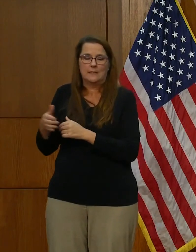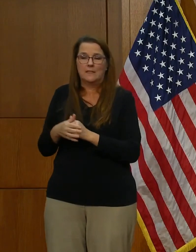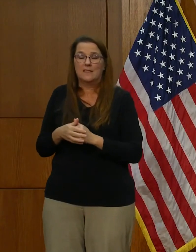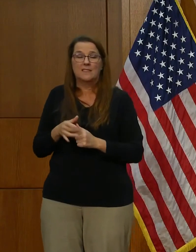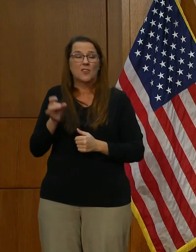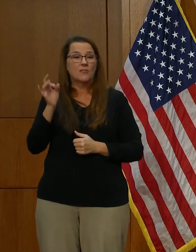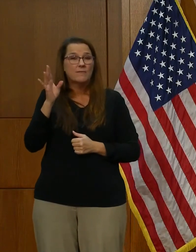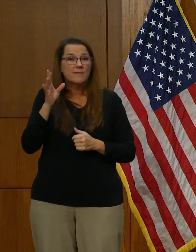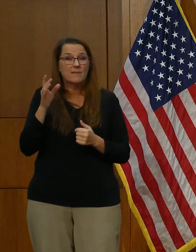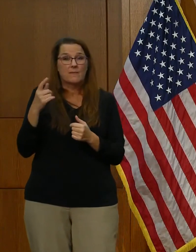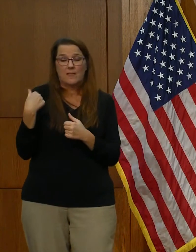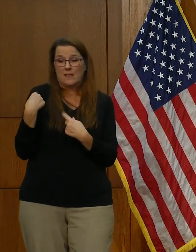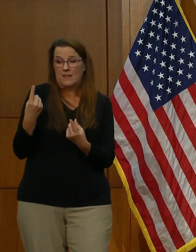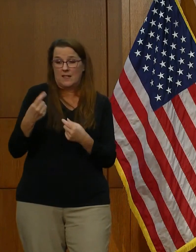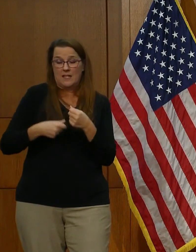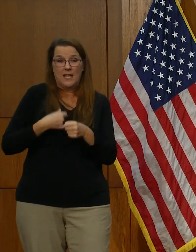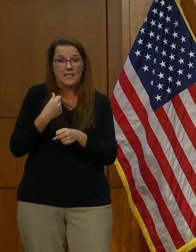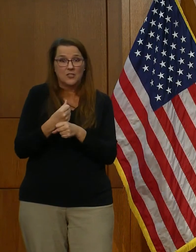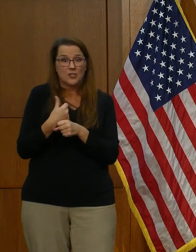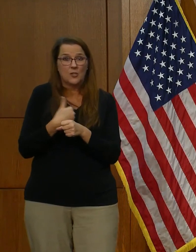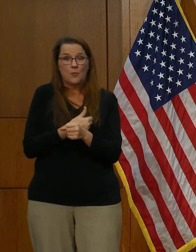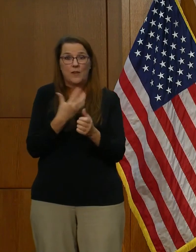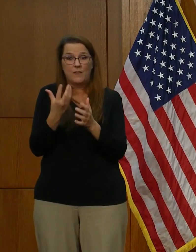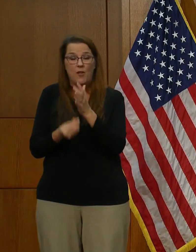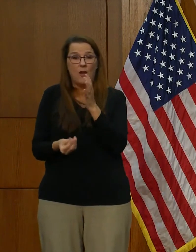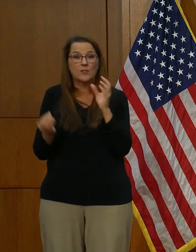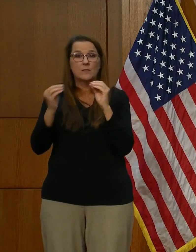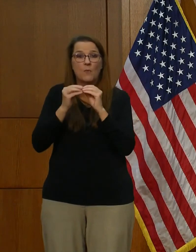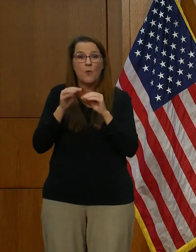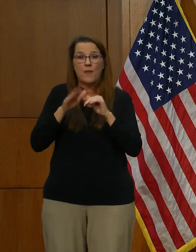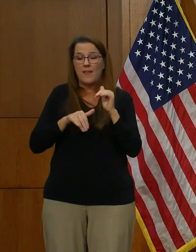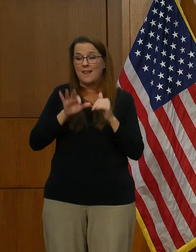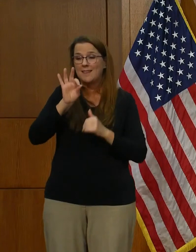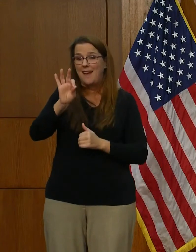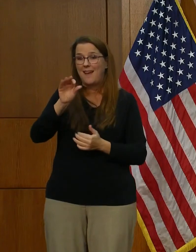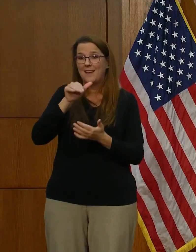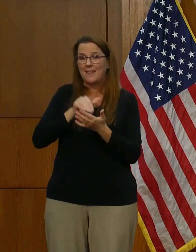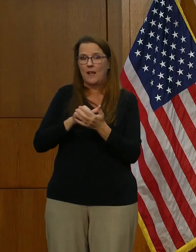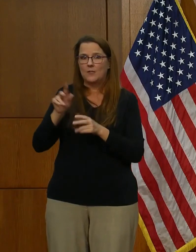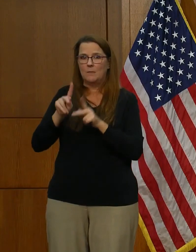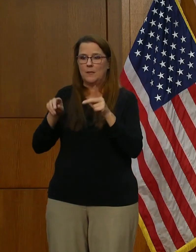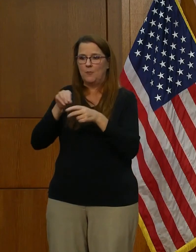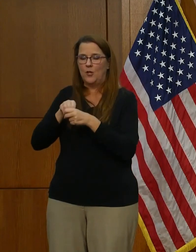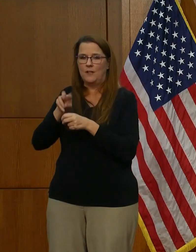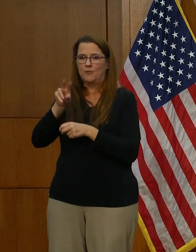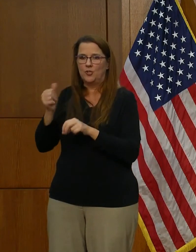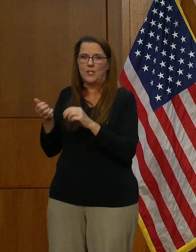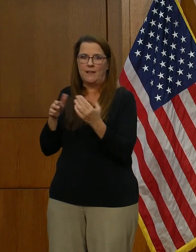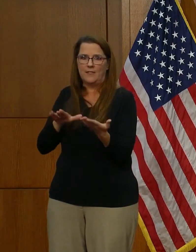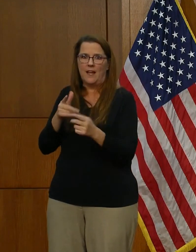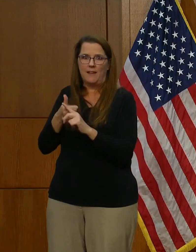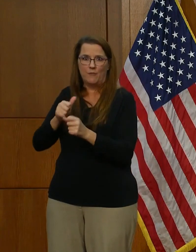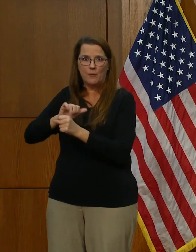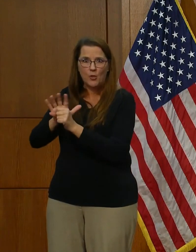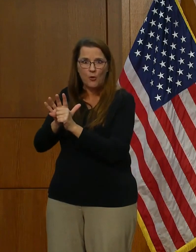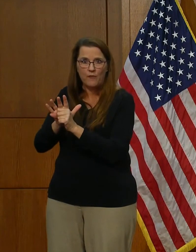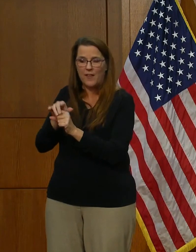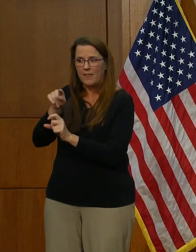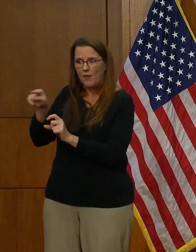TRAGICALLY IN THE PAST YEAR. WE HAVE LOST MORE THAN 9000